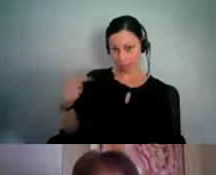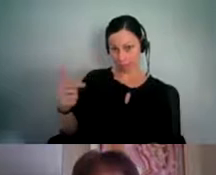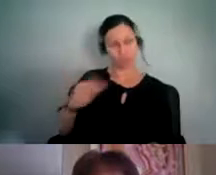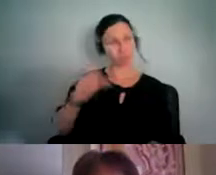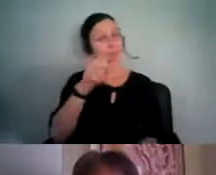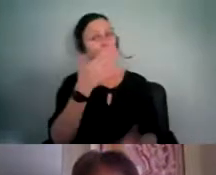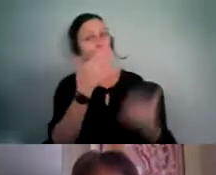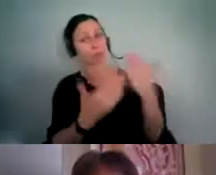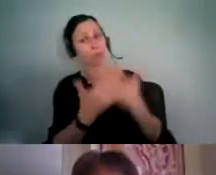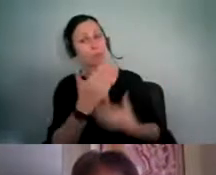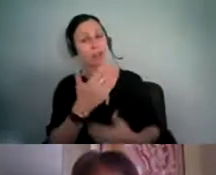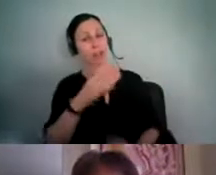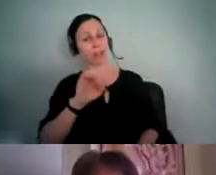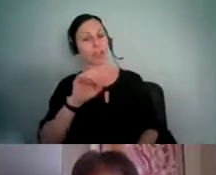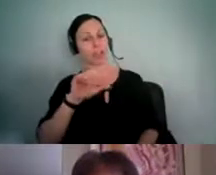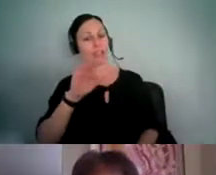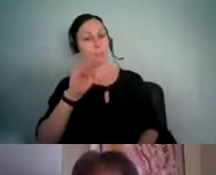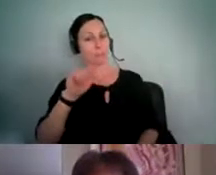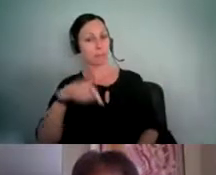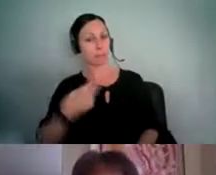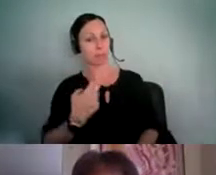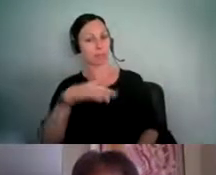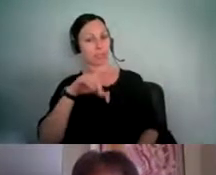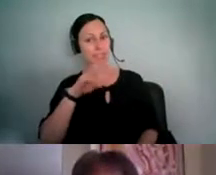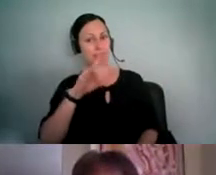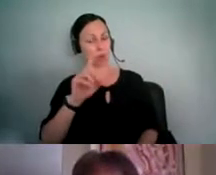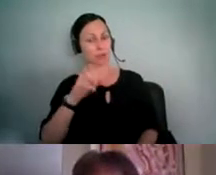Good morning. My name is Elizabeth Doud and I am currently the curator